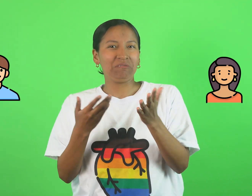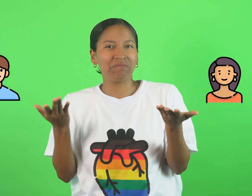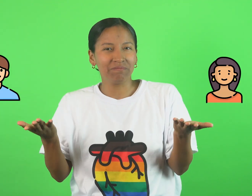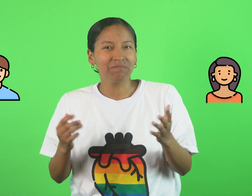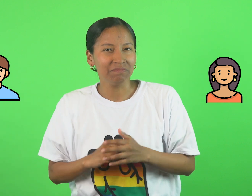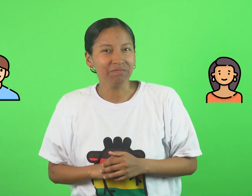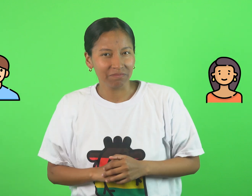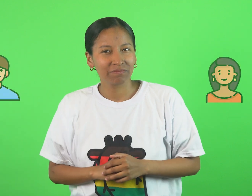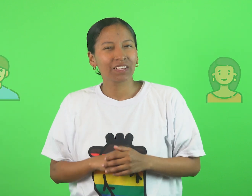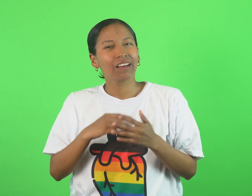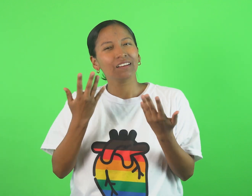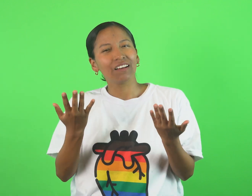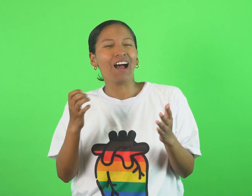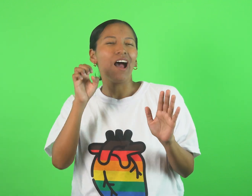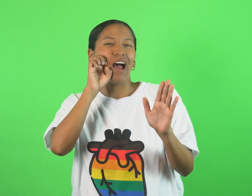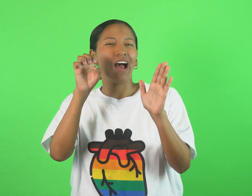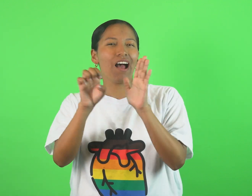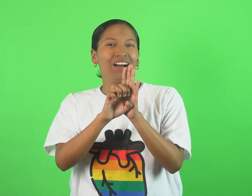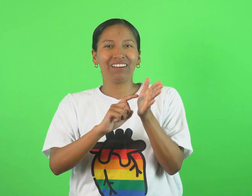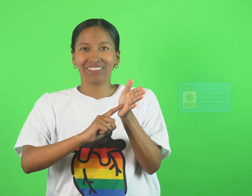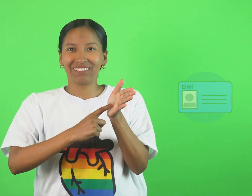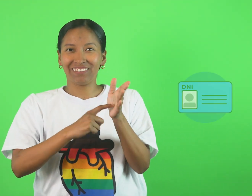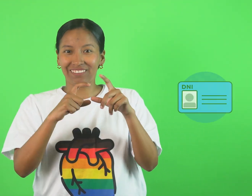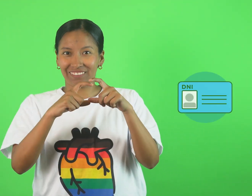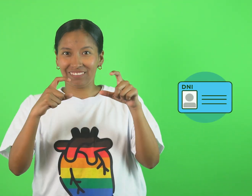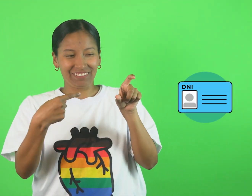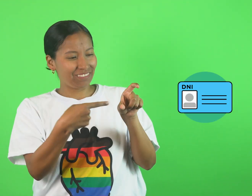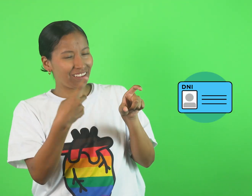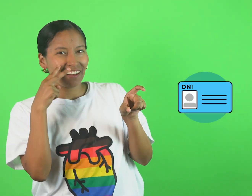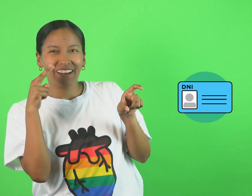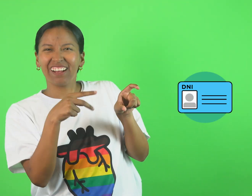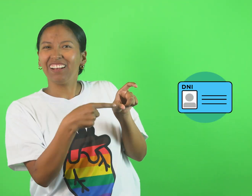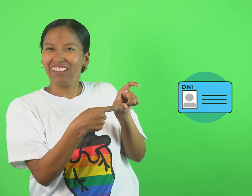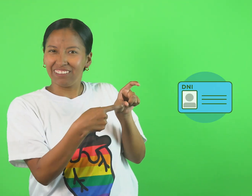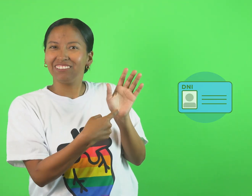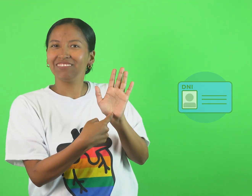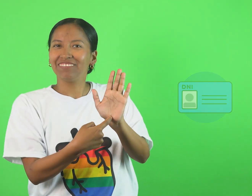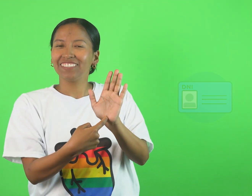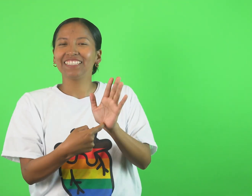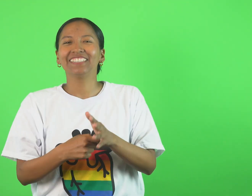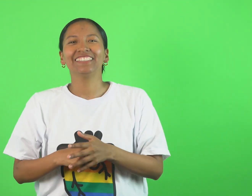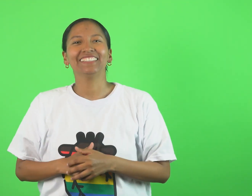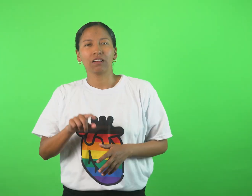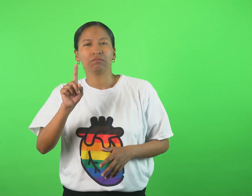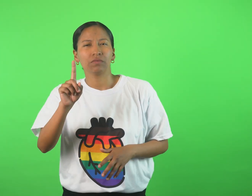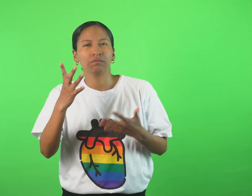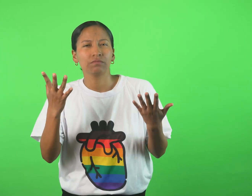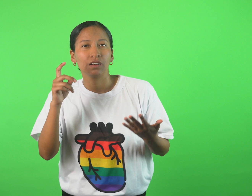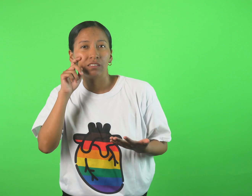or ‘female’ and what we see, for example, on our identity documents. But sex